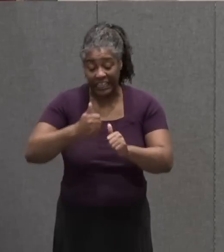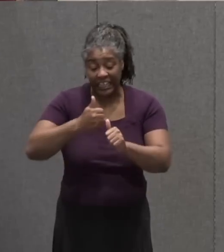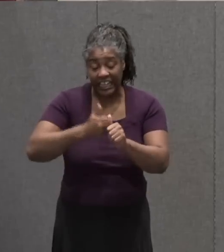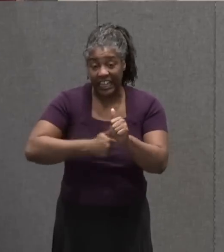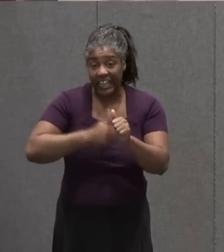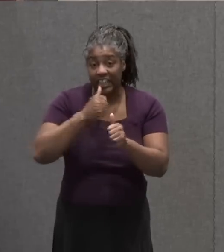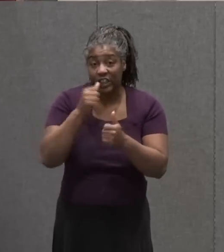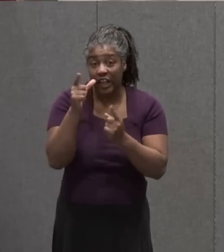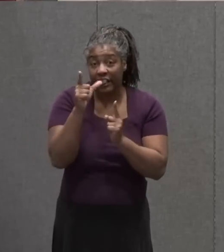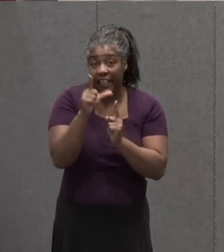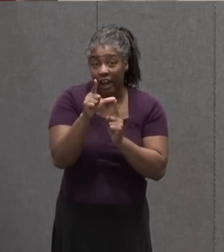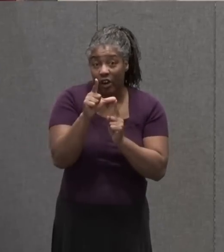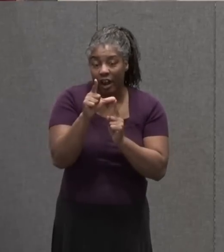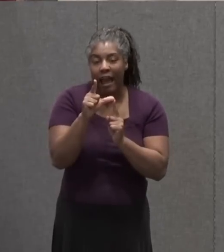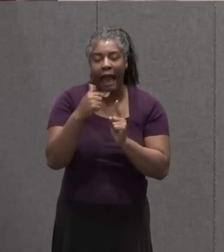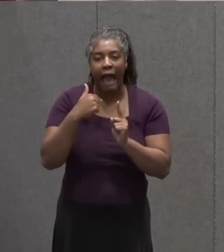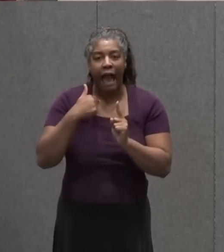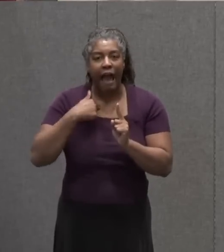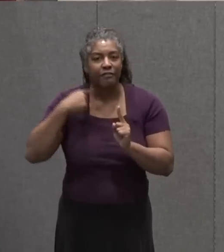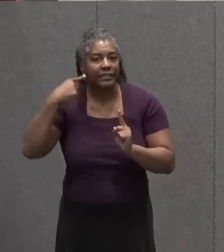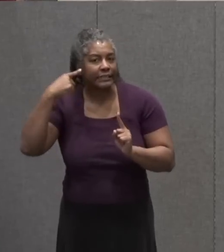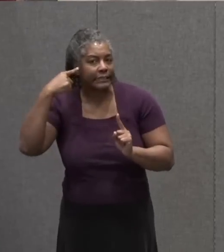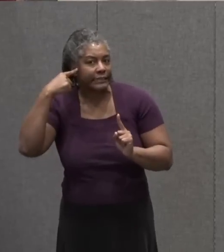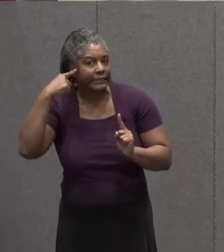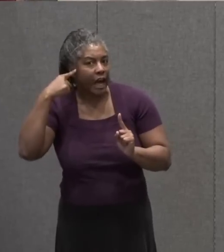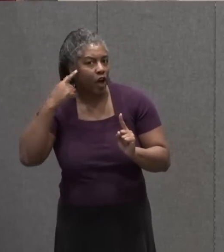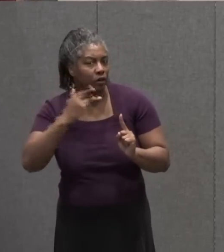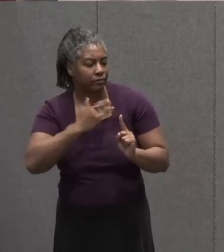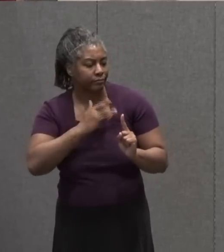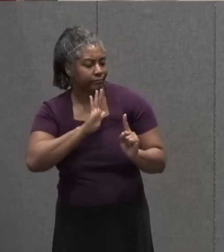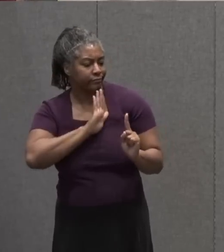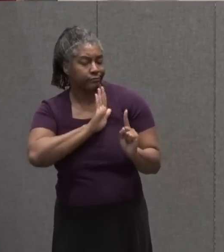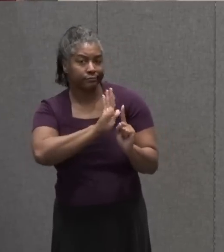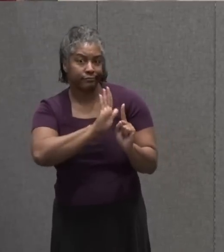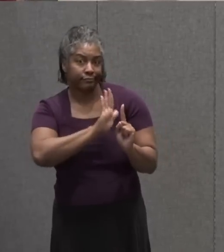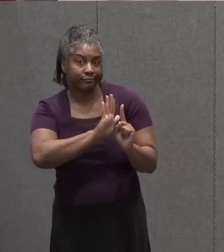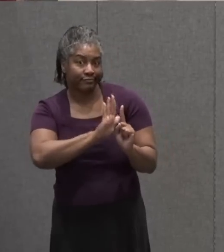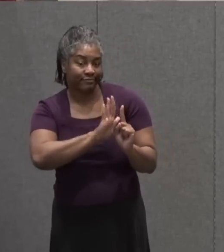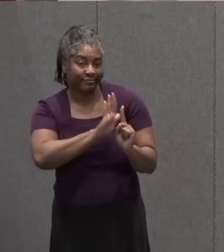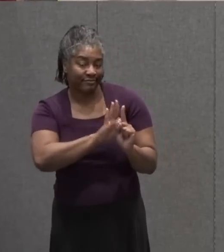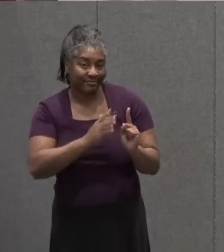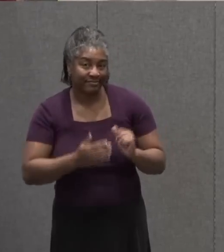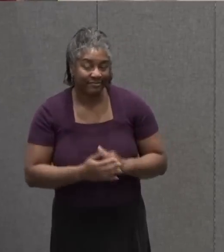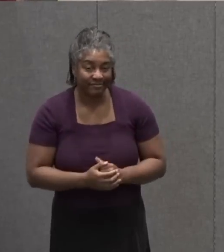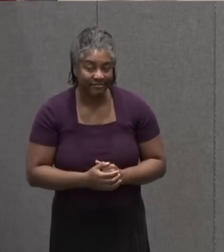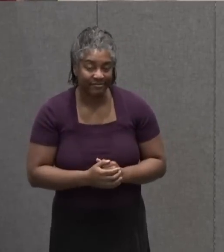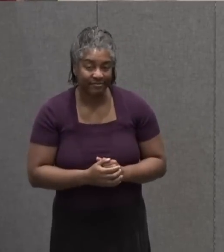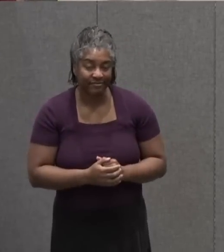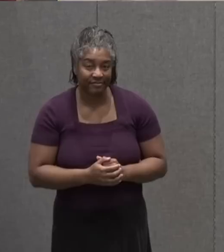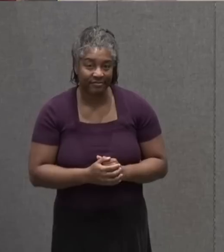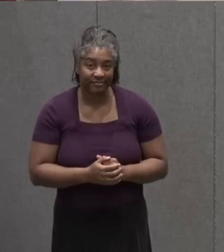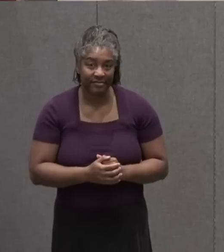and when we blend them together, we can actually decode or read the word.